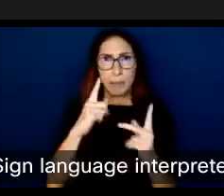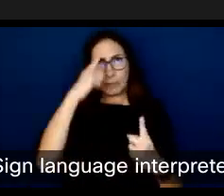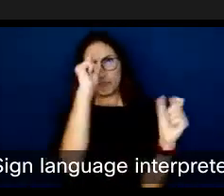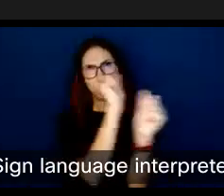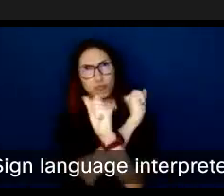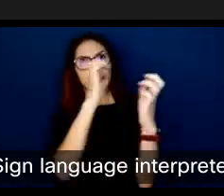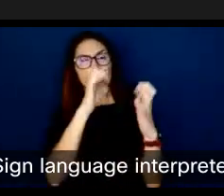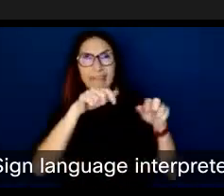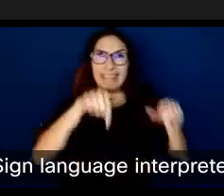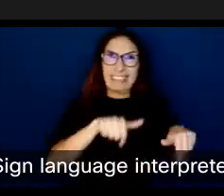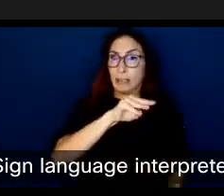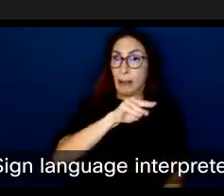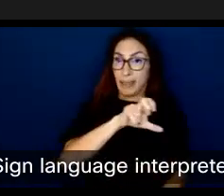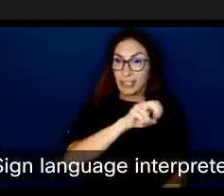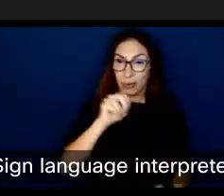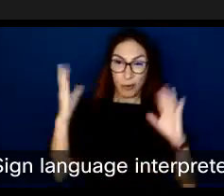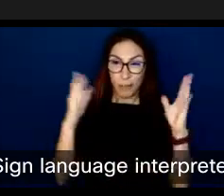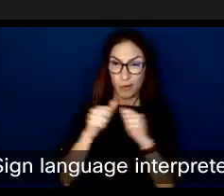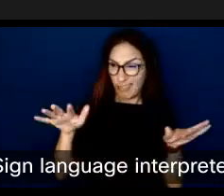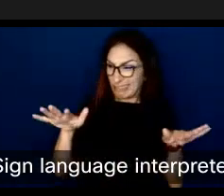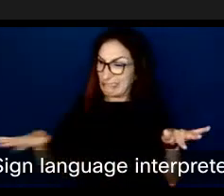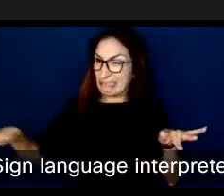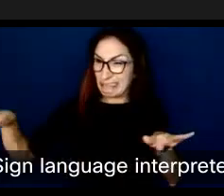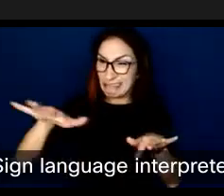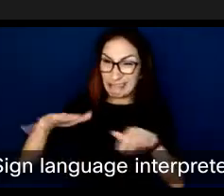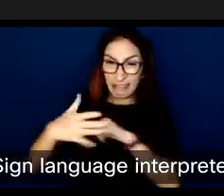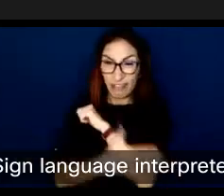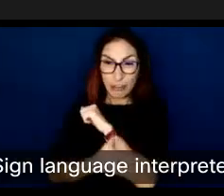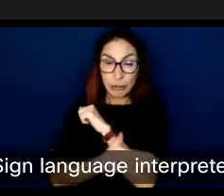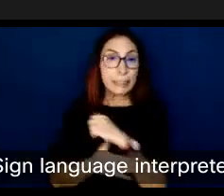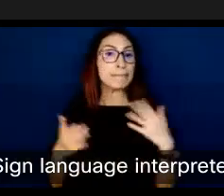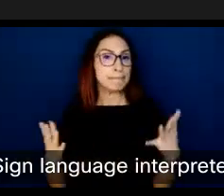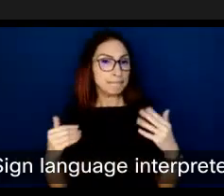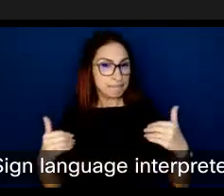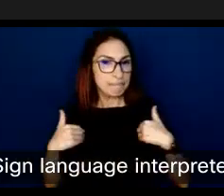country, we definitely do have a good number of people who are